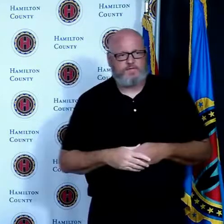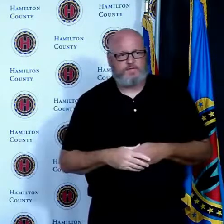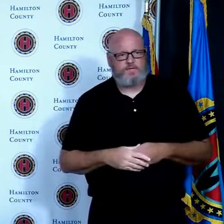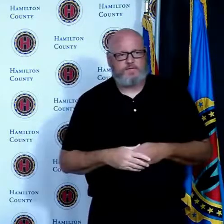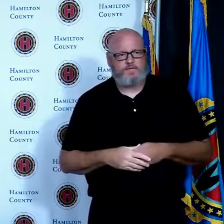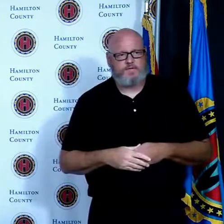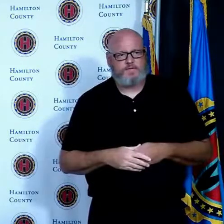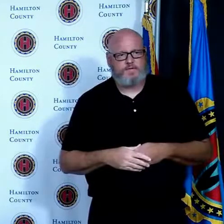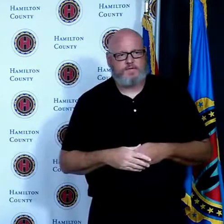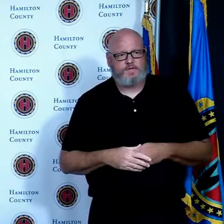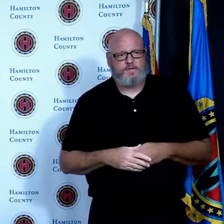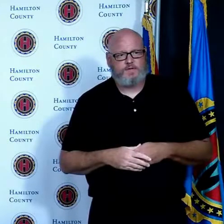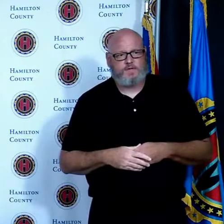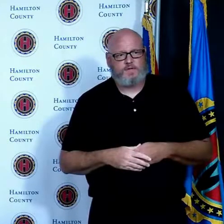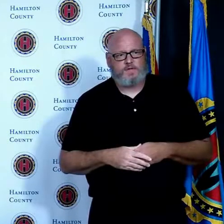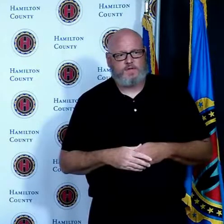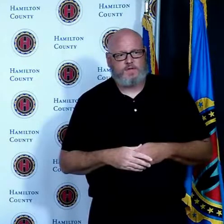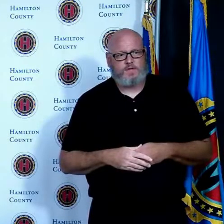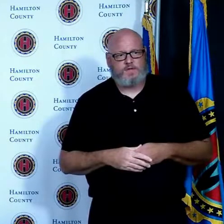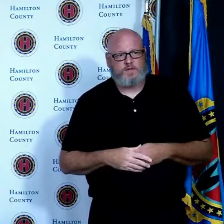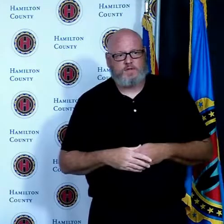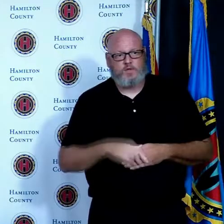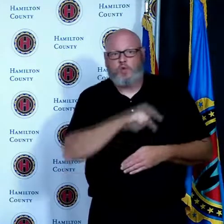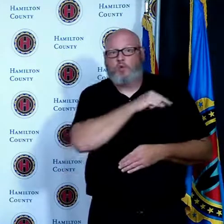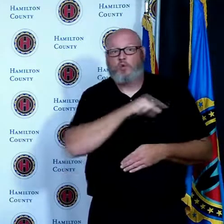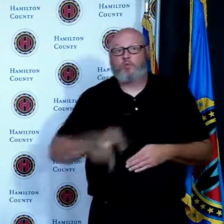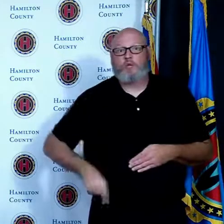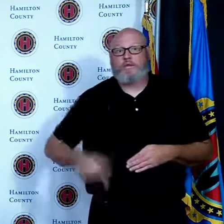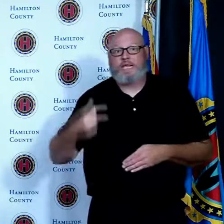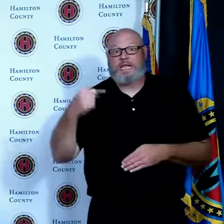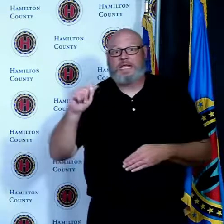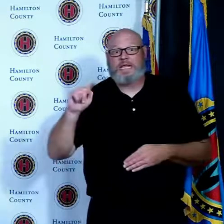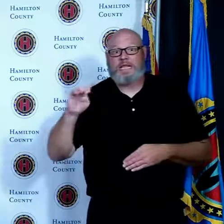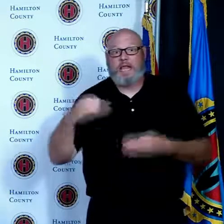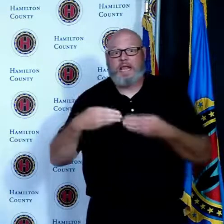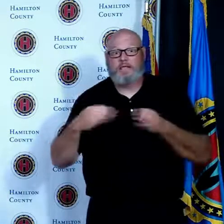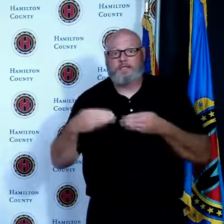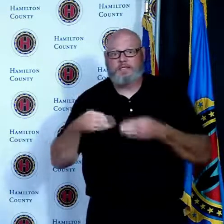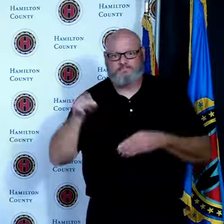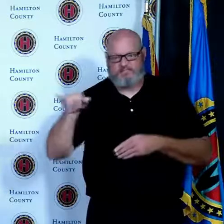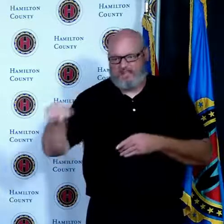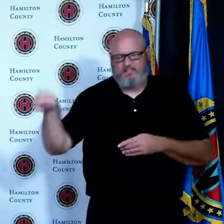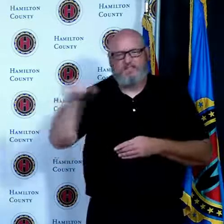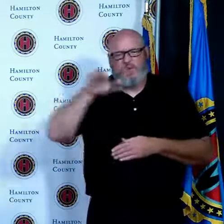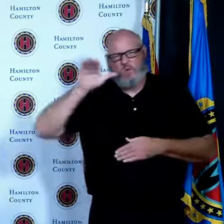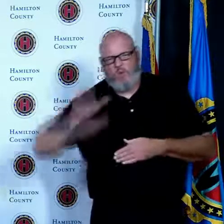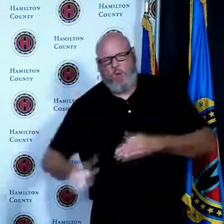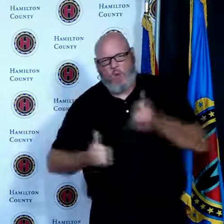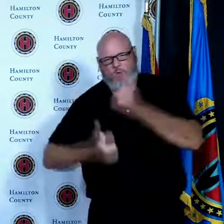that this is really important I actually ran into a Census taker I was out dropping lit